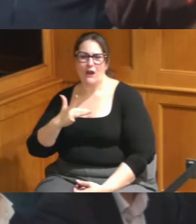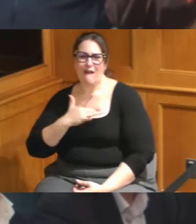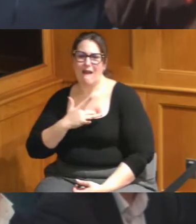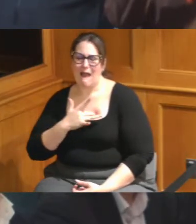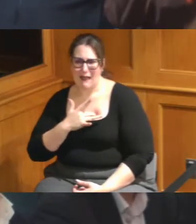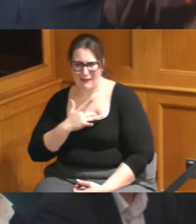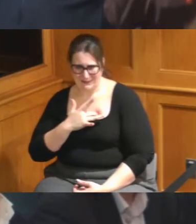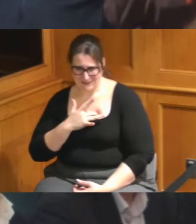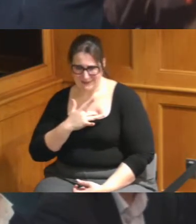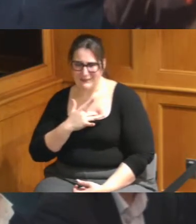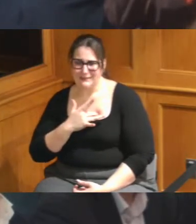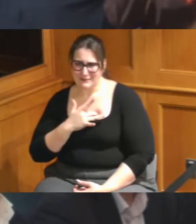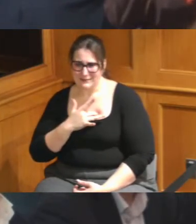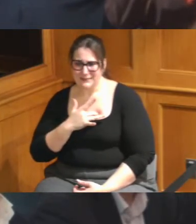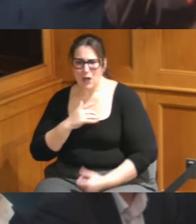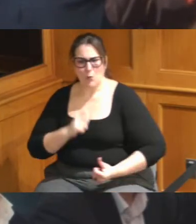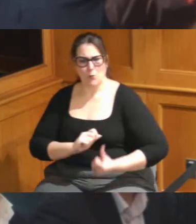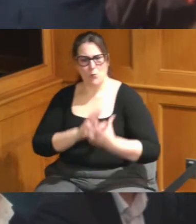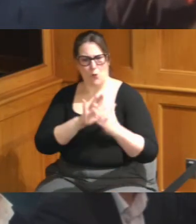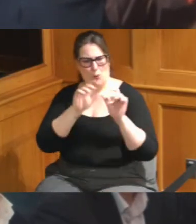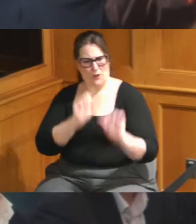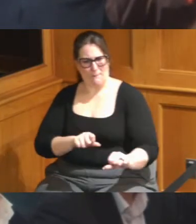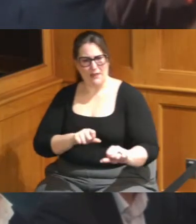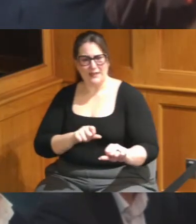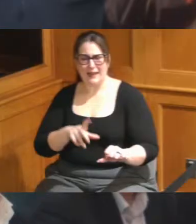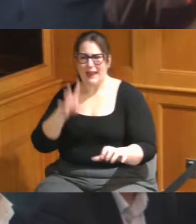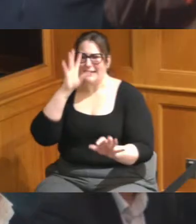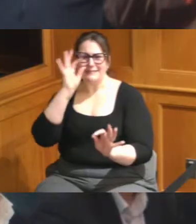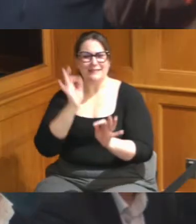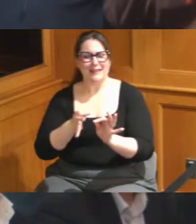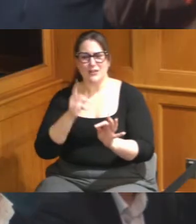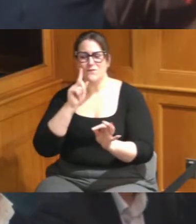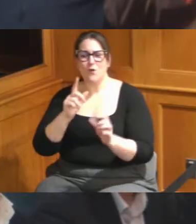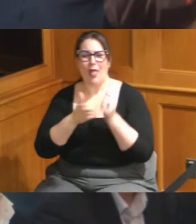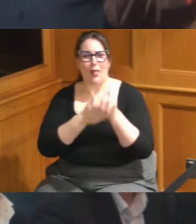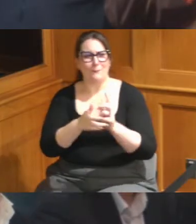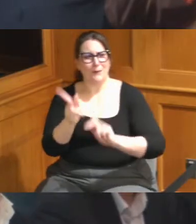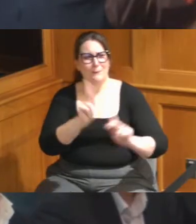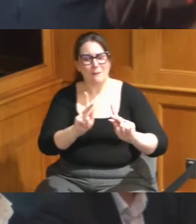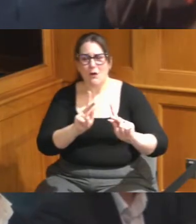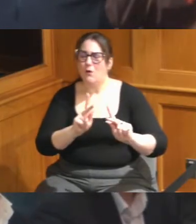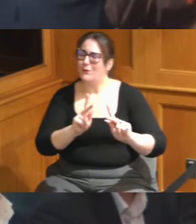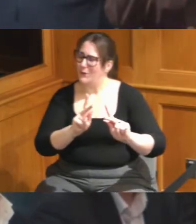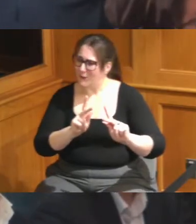their kindness, approachability, and dedication to helping others have embodied the highest